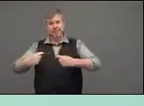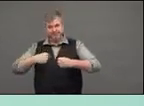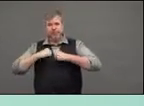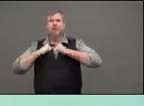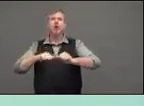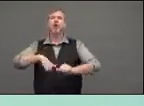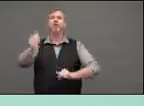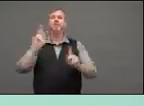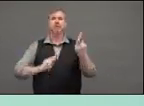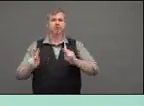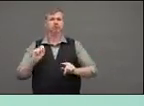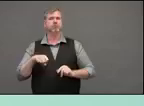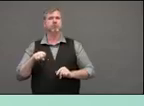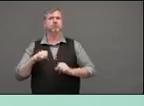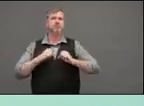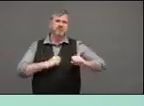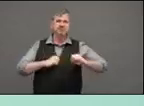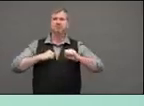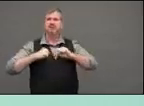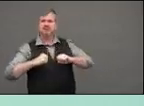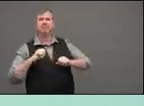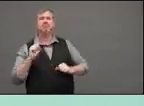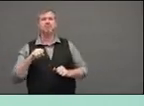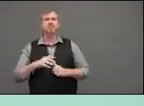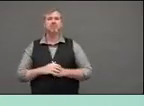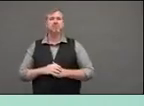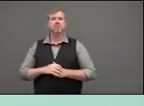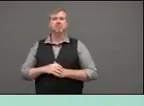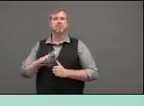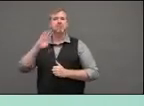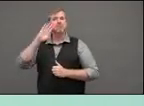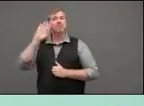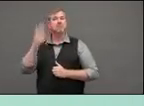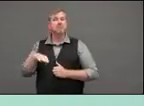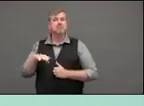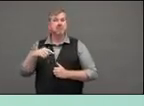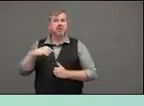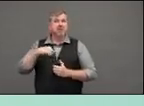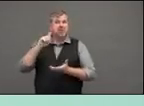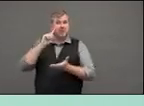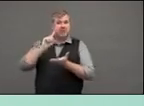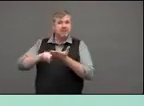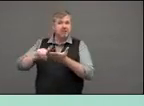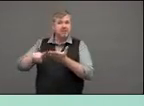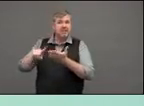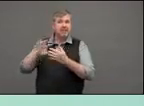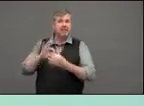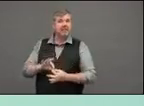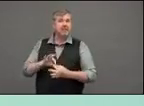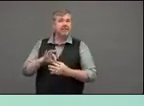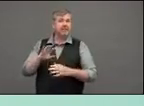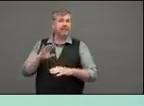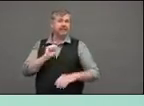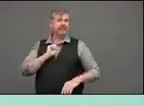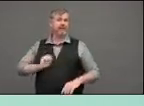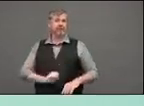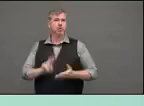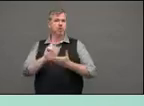i know that when i was doing research at Stanford about PPE and face coverings some people weren't wearing the their PPE and that put them